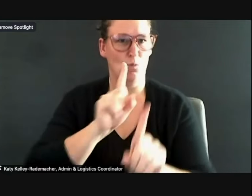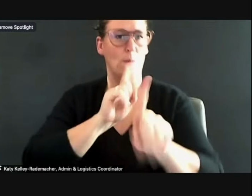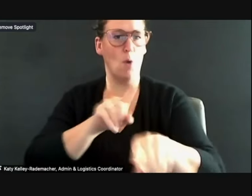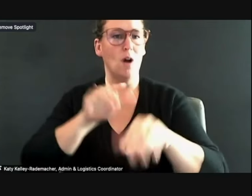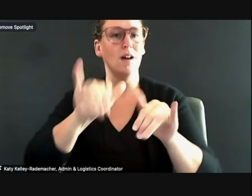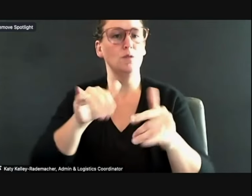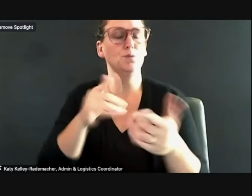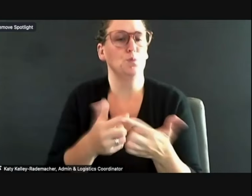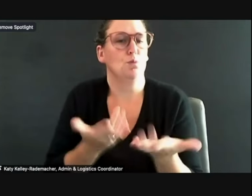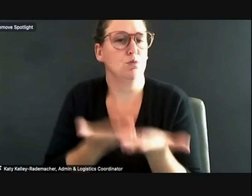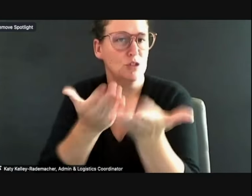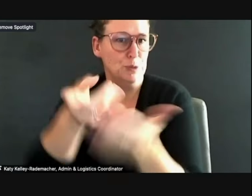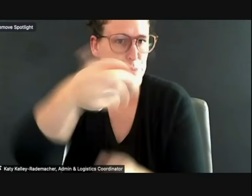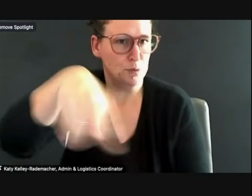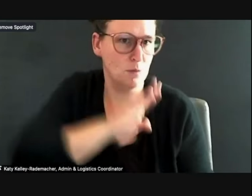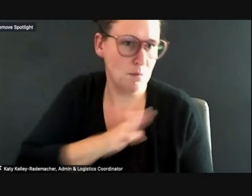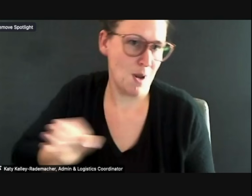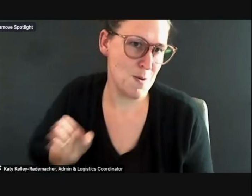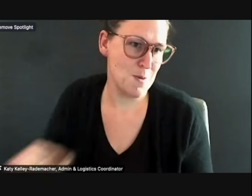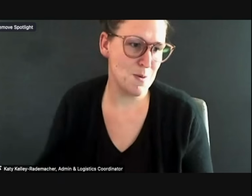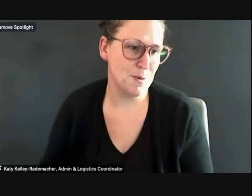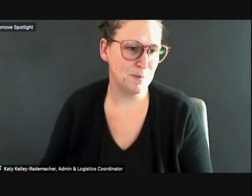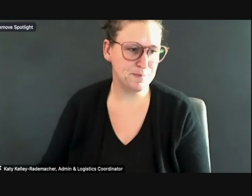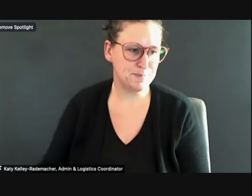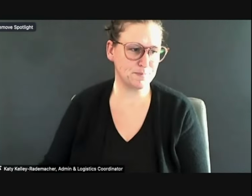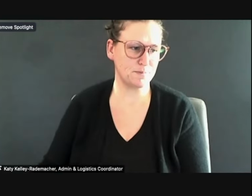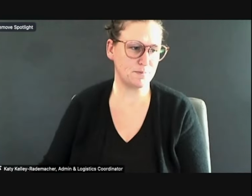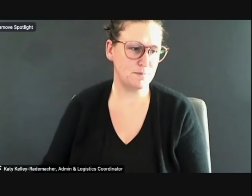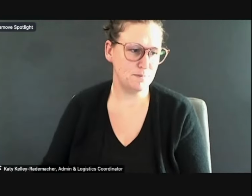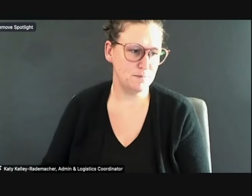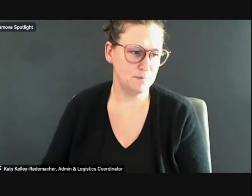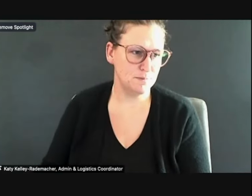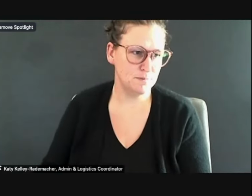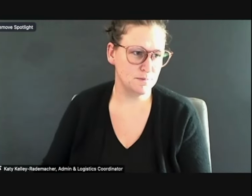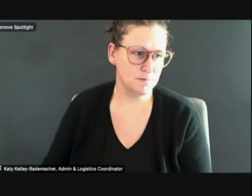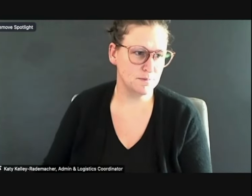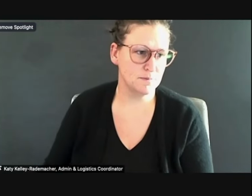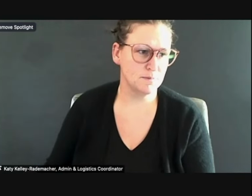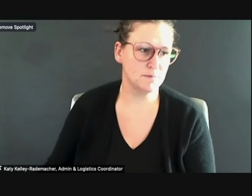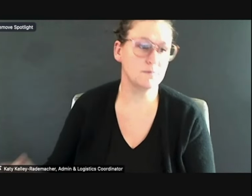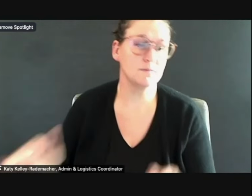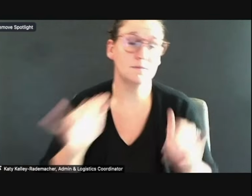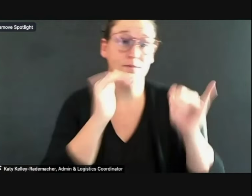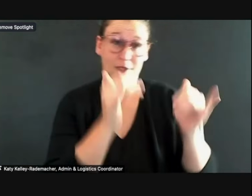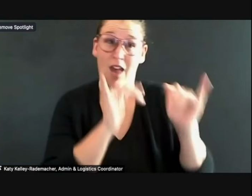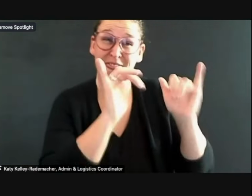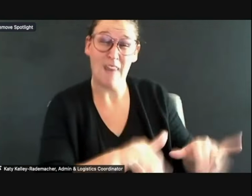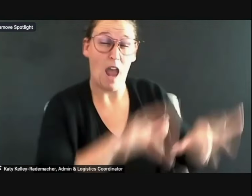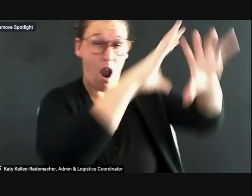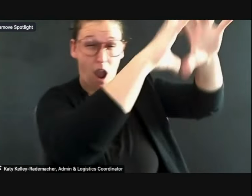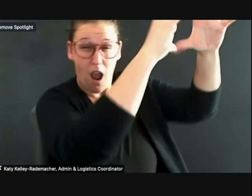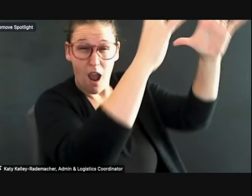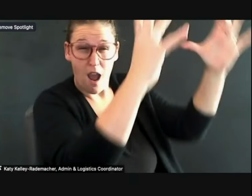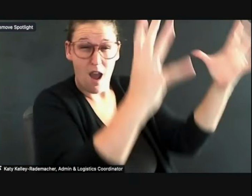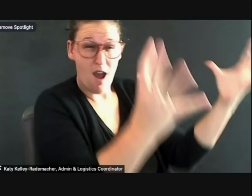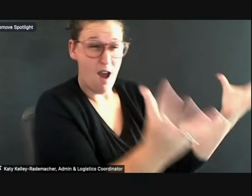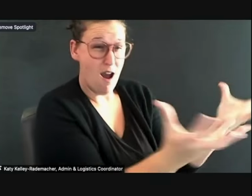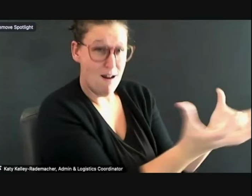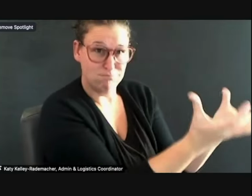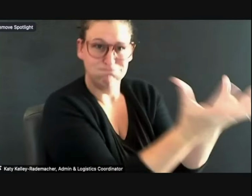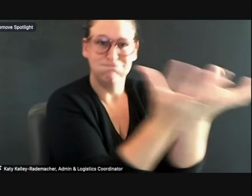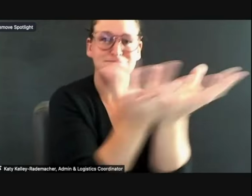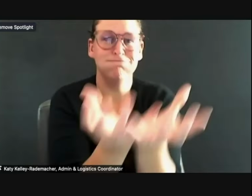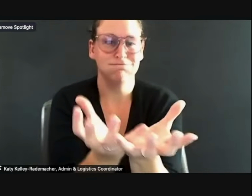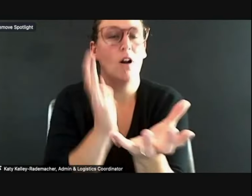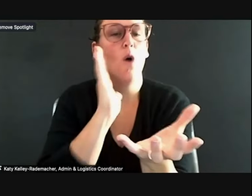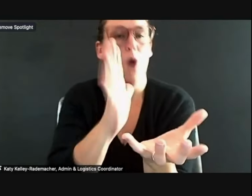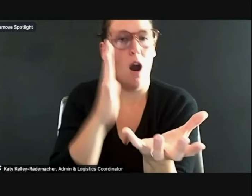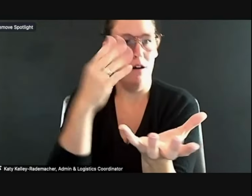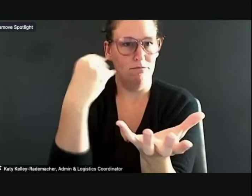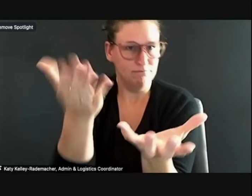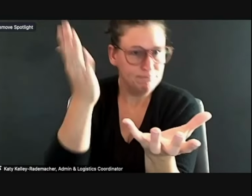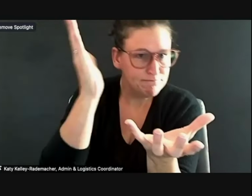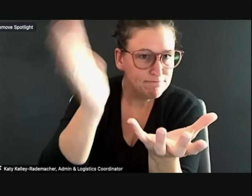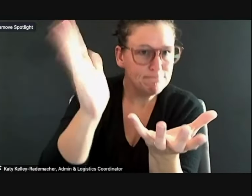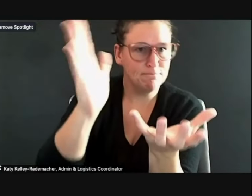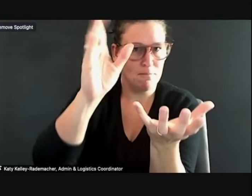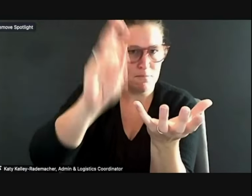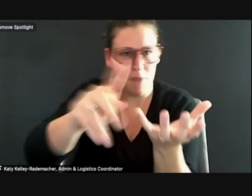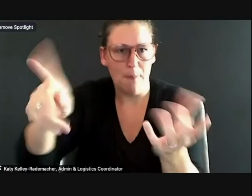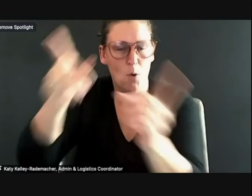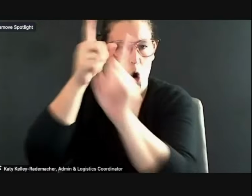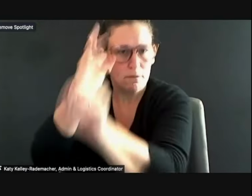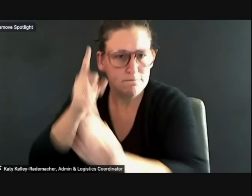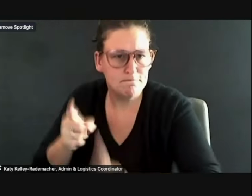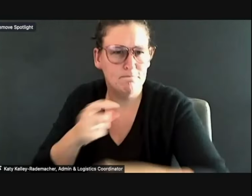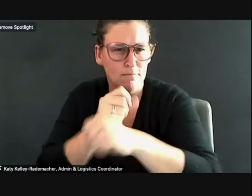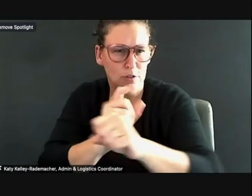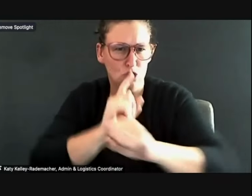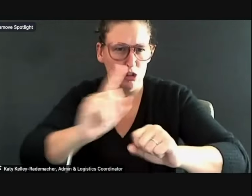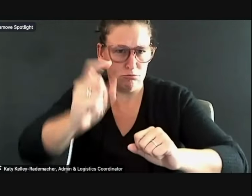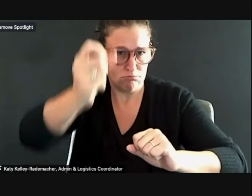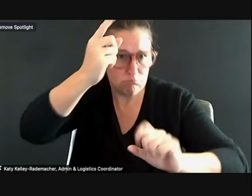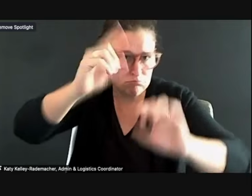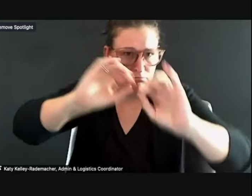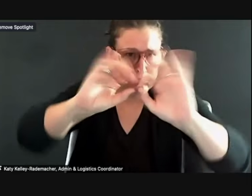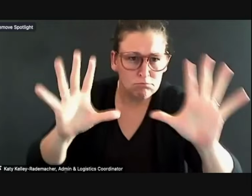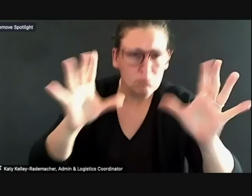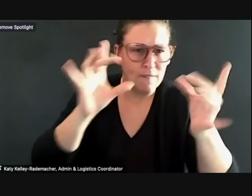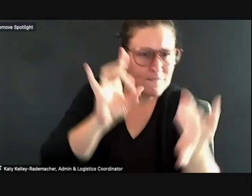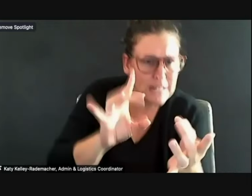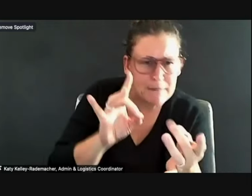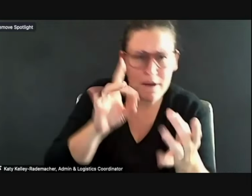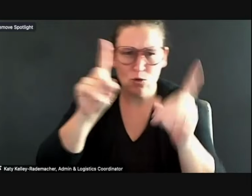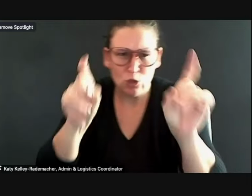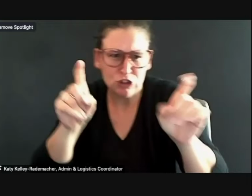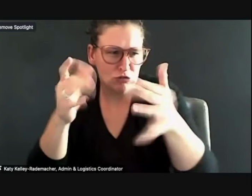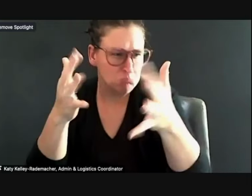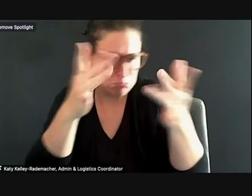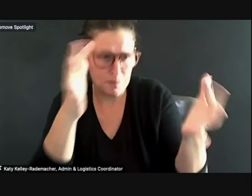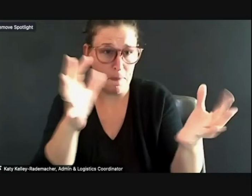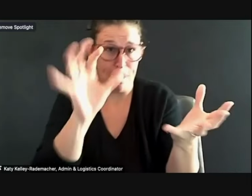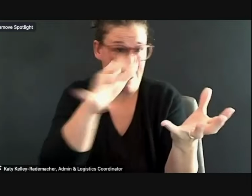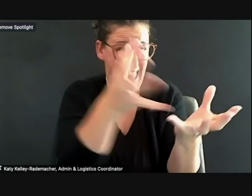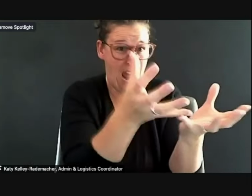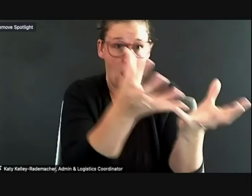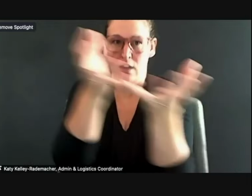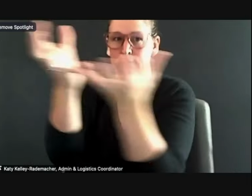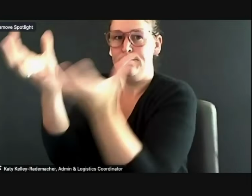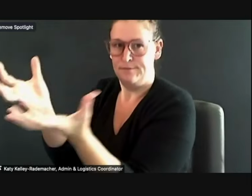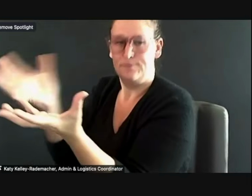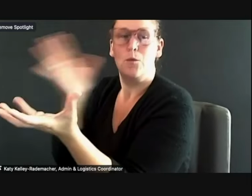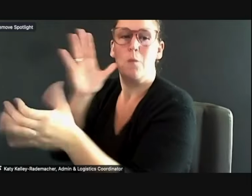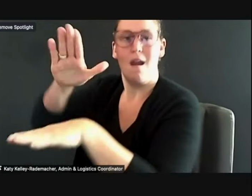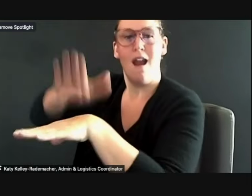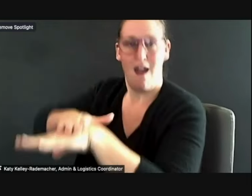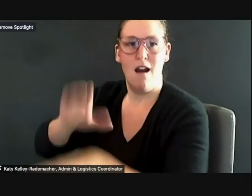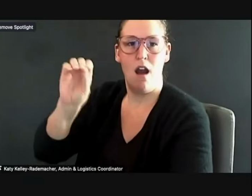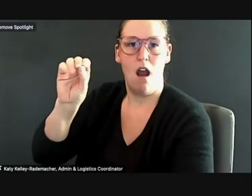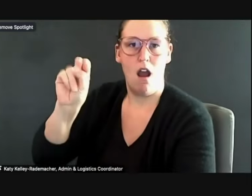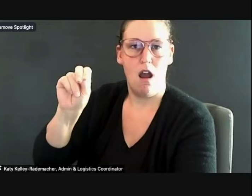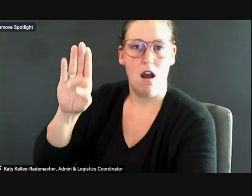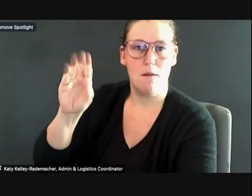We will share this with the board. All reports and PPT will be found on OnBoard,